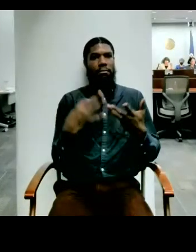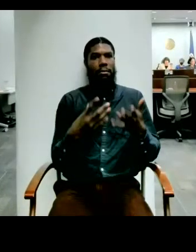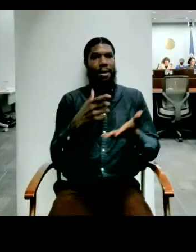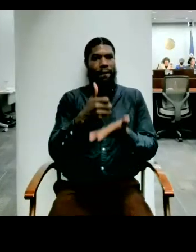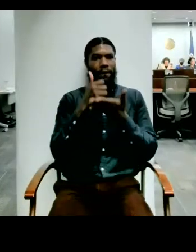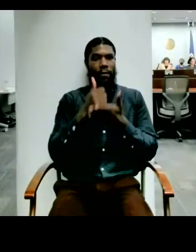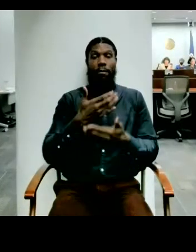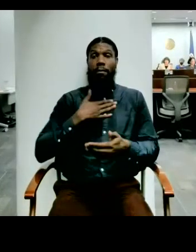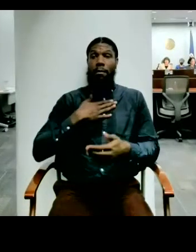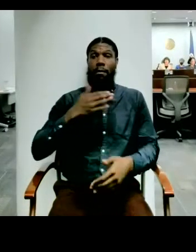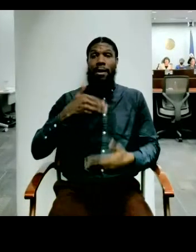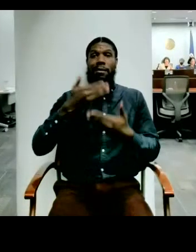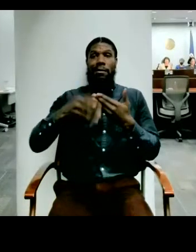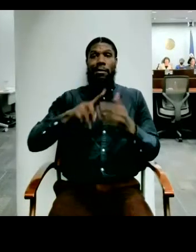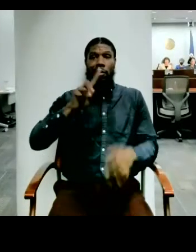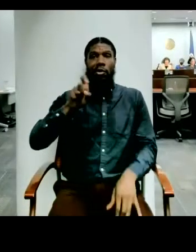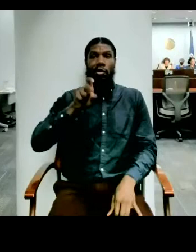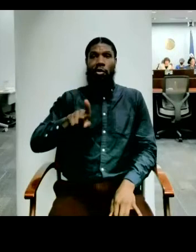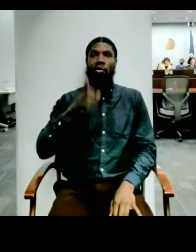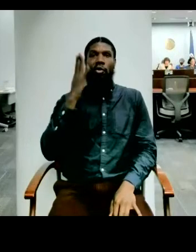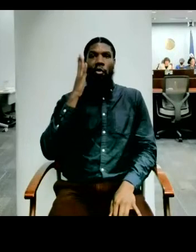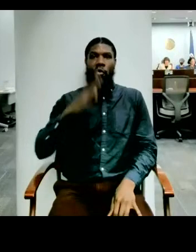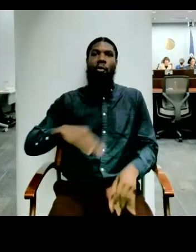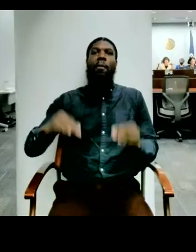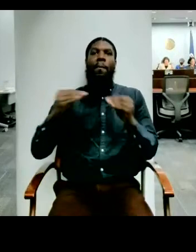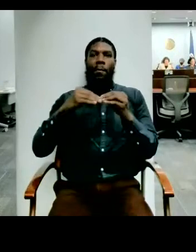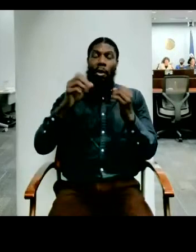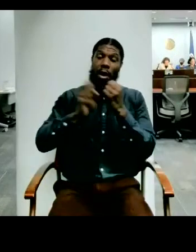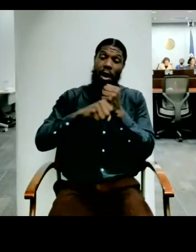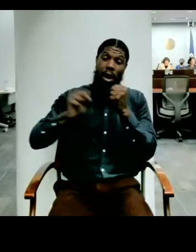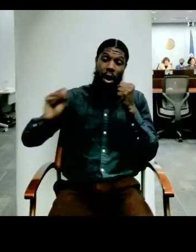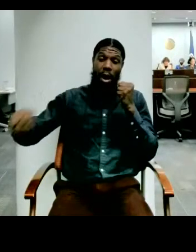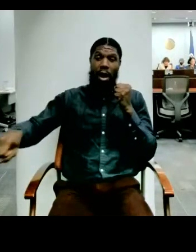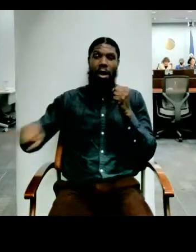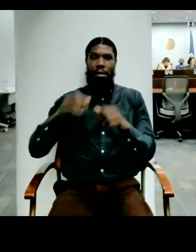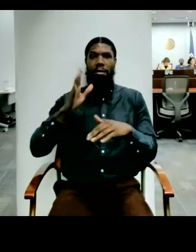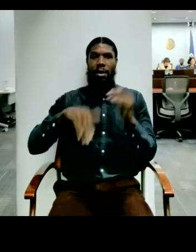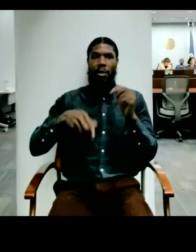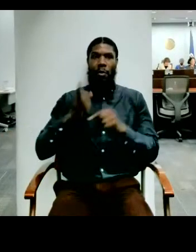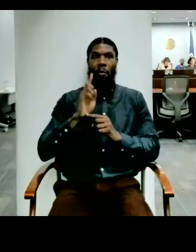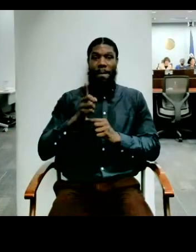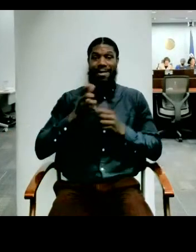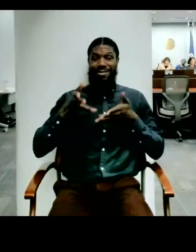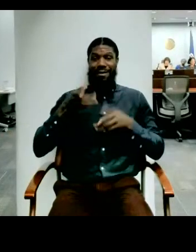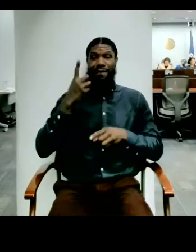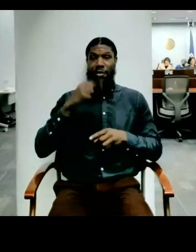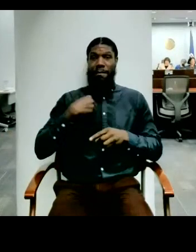My next question is going to take far longer than the minute that I have left and I really